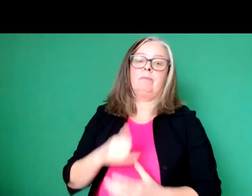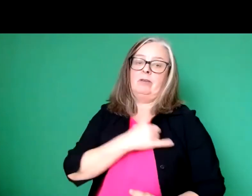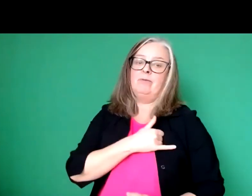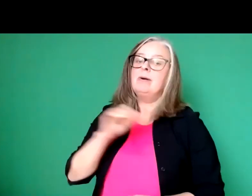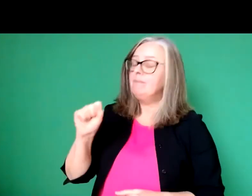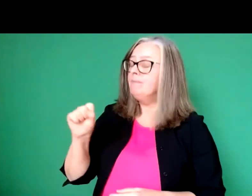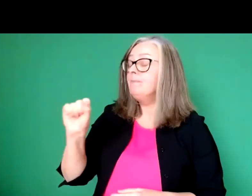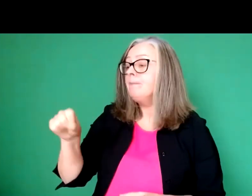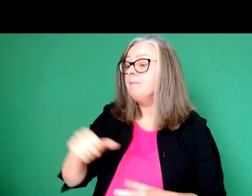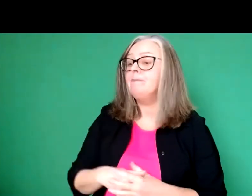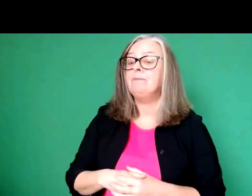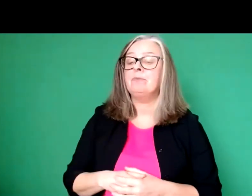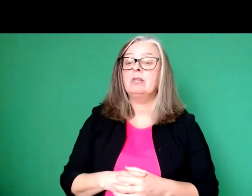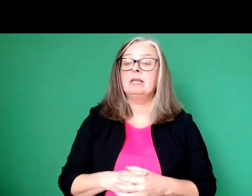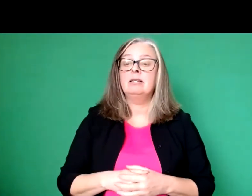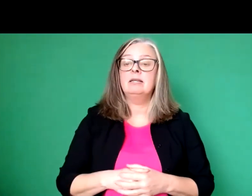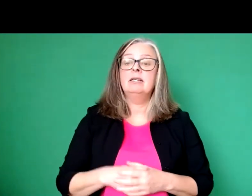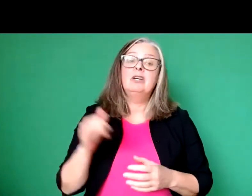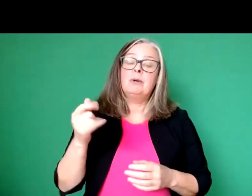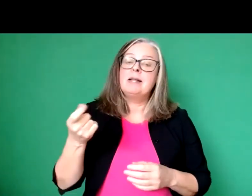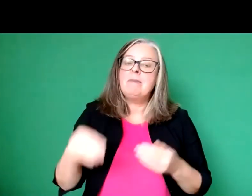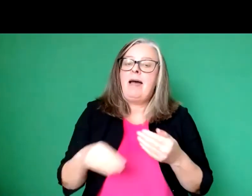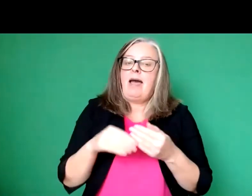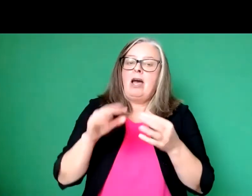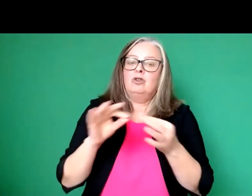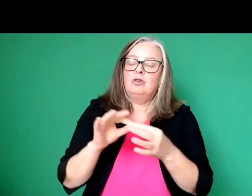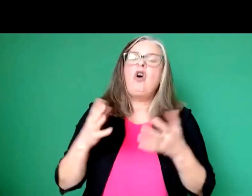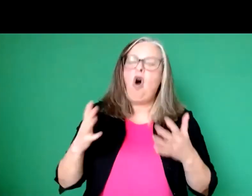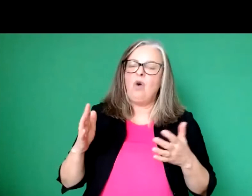and and just to carry on a little bit this was already covered but i think it's worth